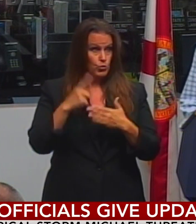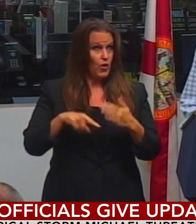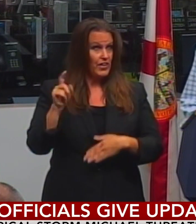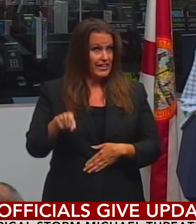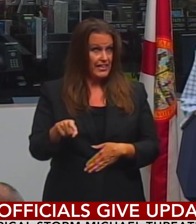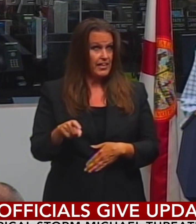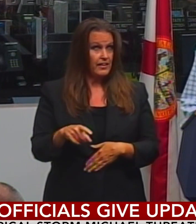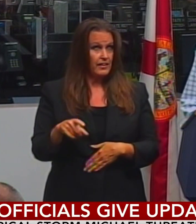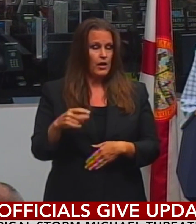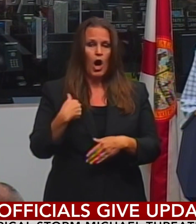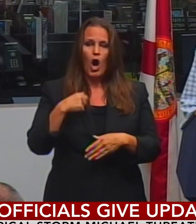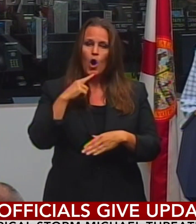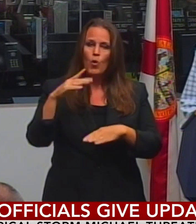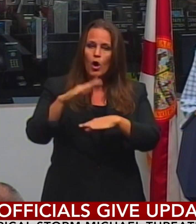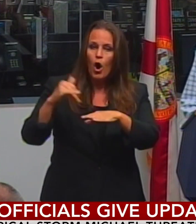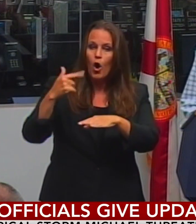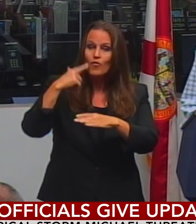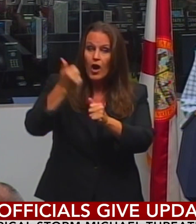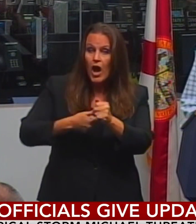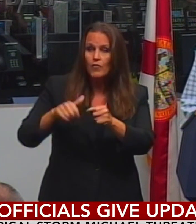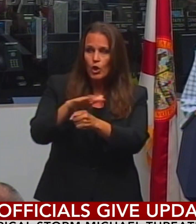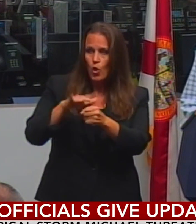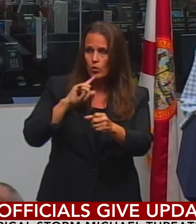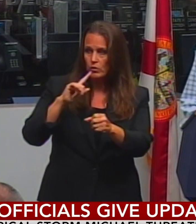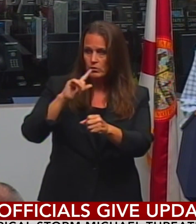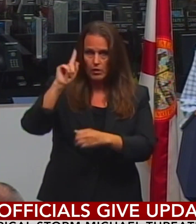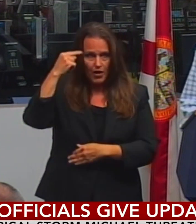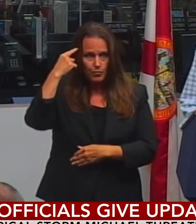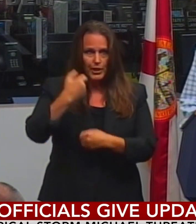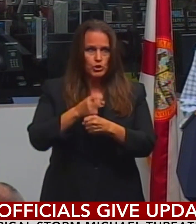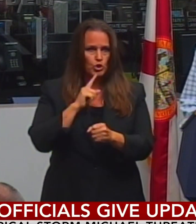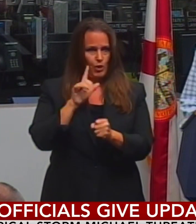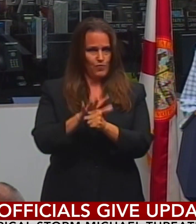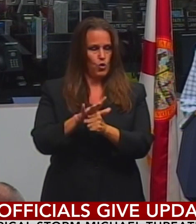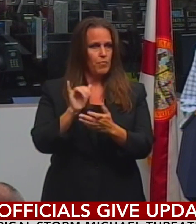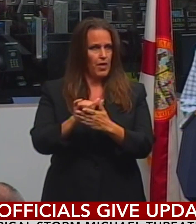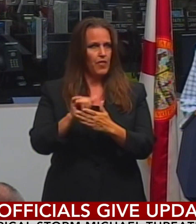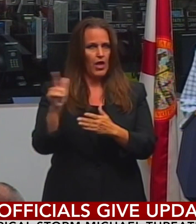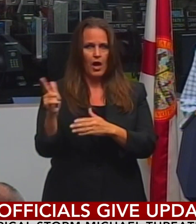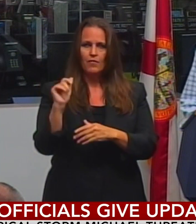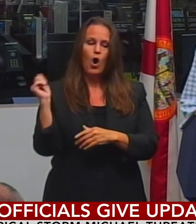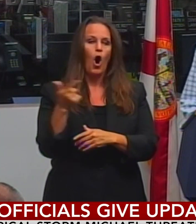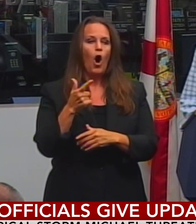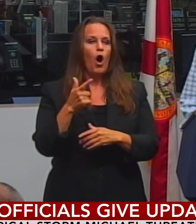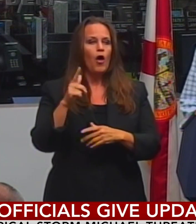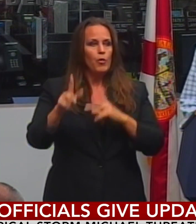FOR LOCAL GOVERNMENTS, LET'S MAKE SURE EVERYONE HAS WHAT THEY NEED.